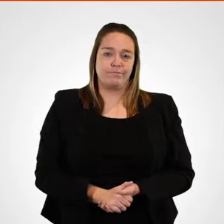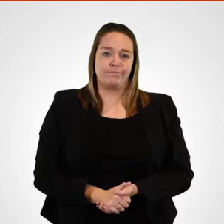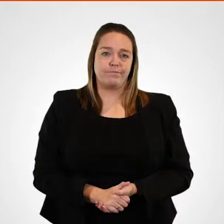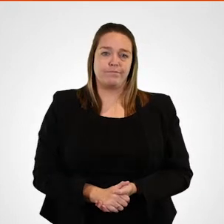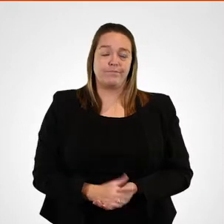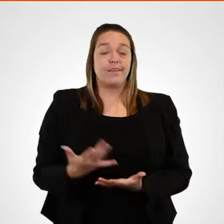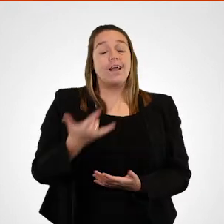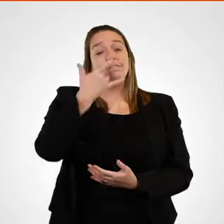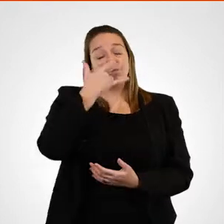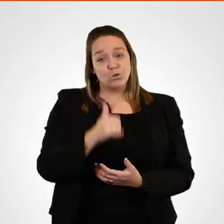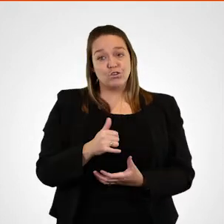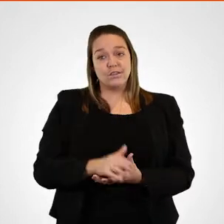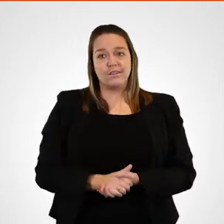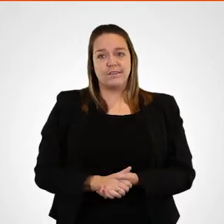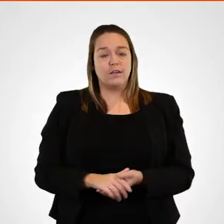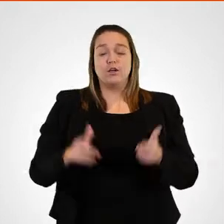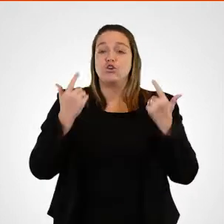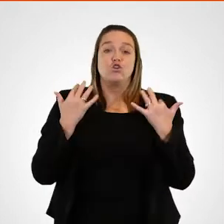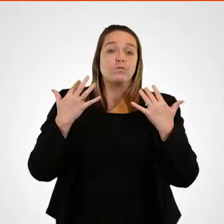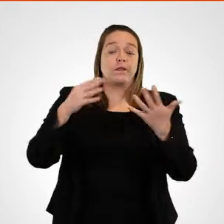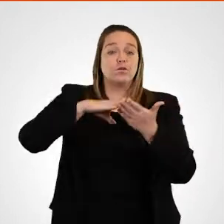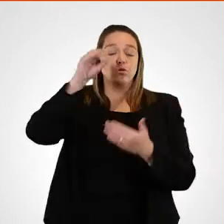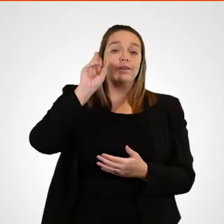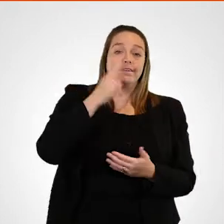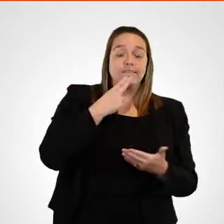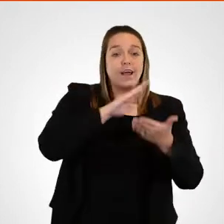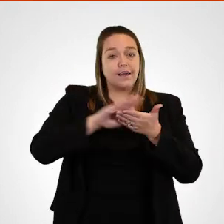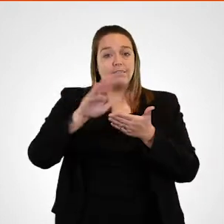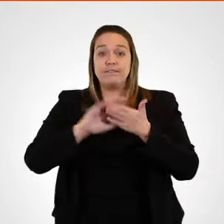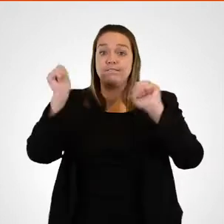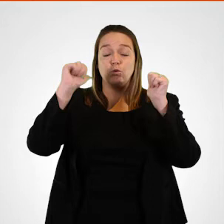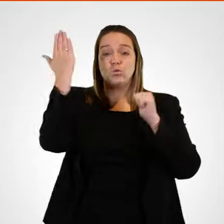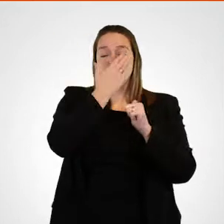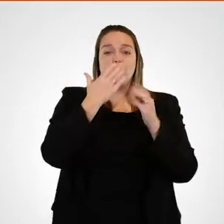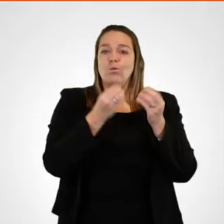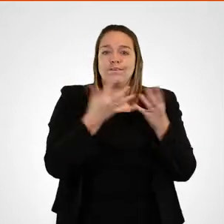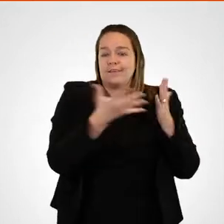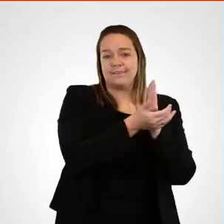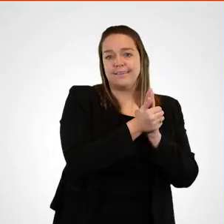Unfortunately, too many students who are deaf and hard of hearing leave school without those skills